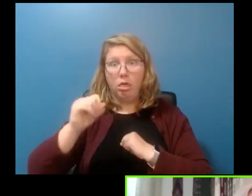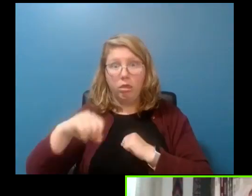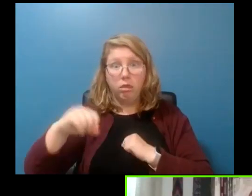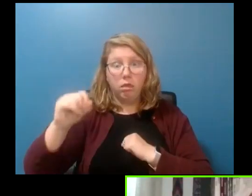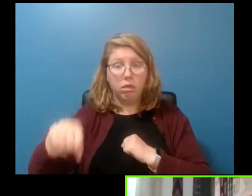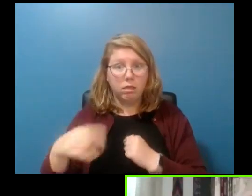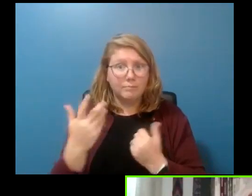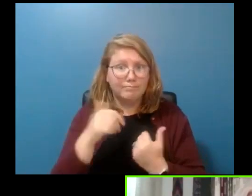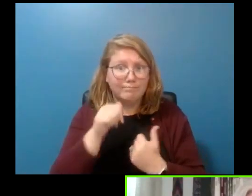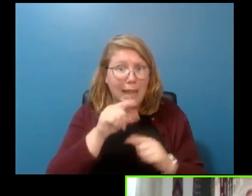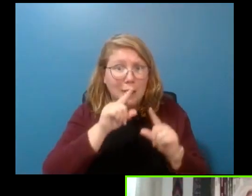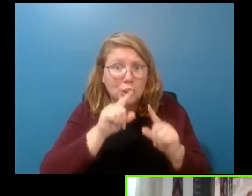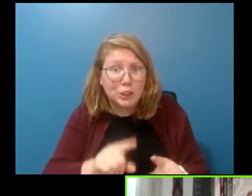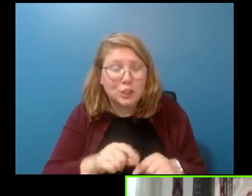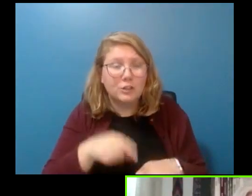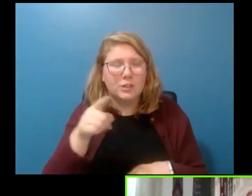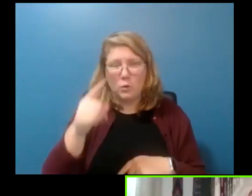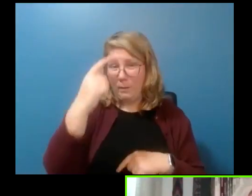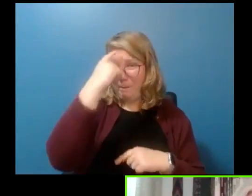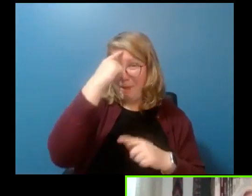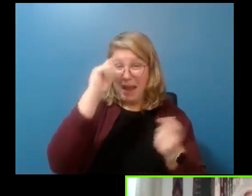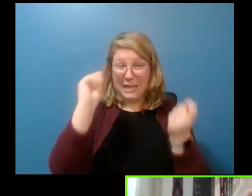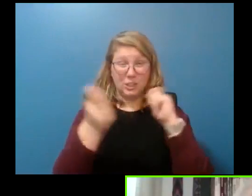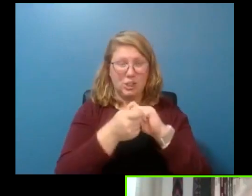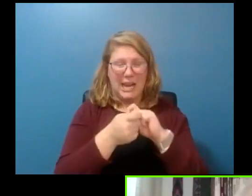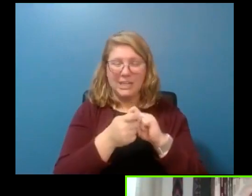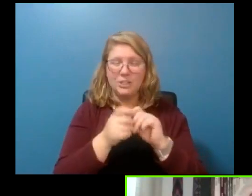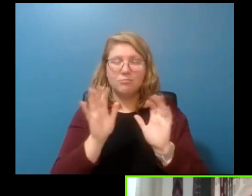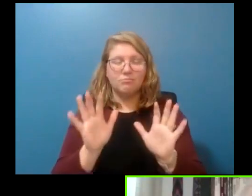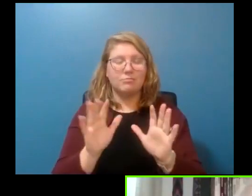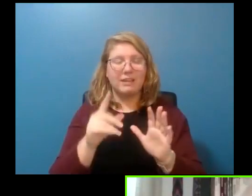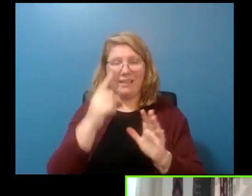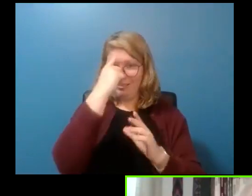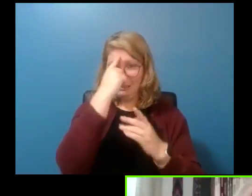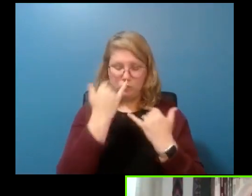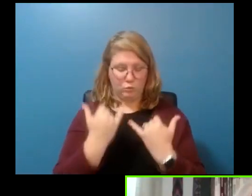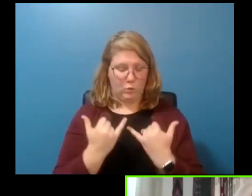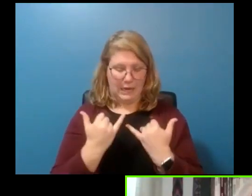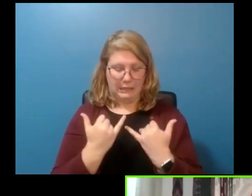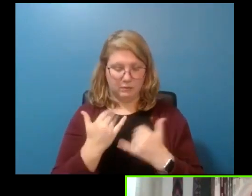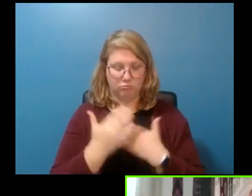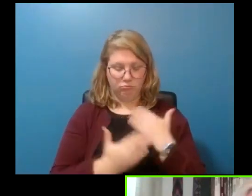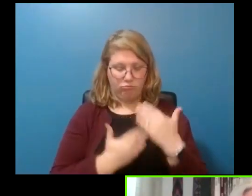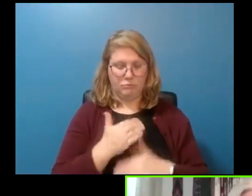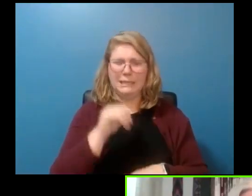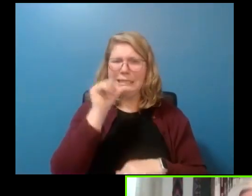thing I would say, is giving ourselves kind of permission to not be perfect during this time.